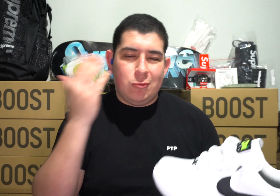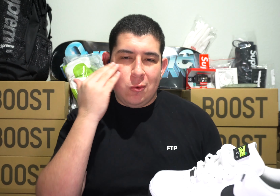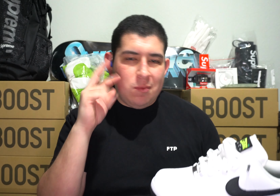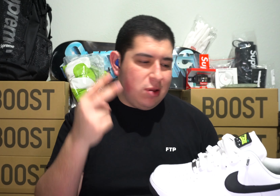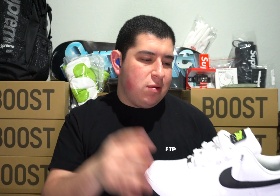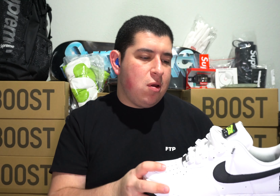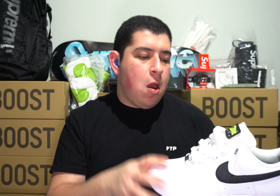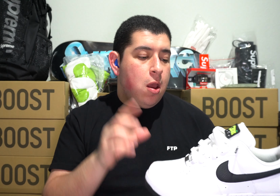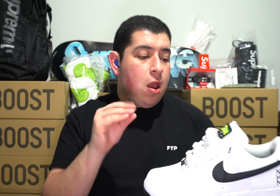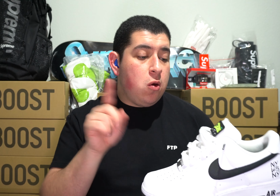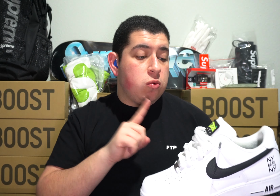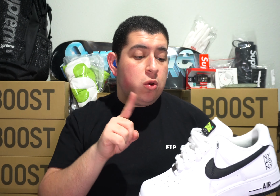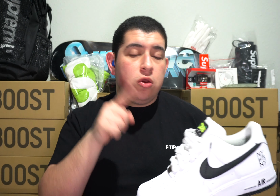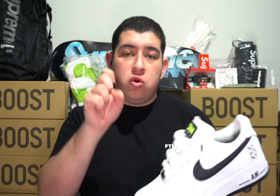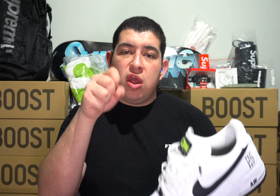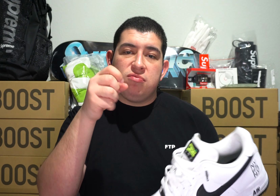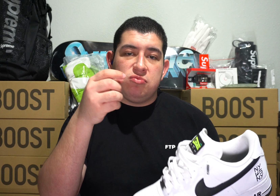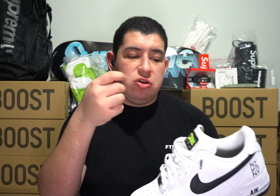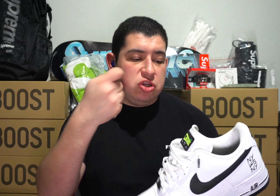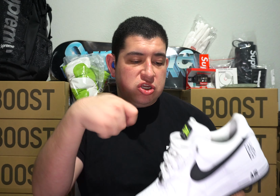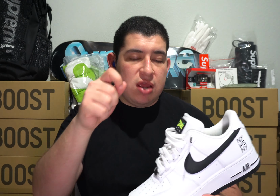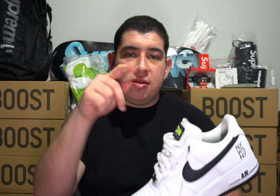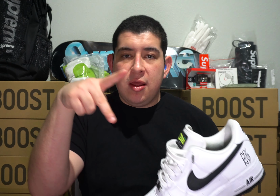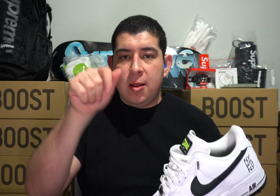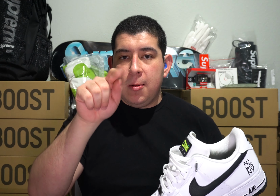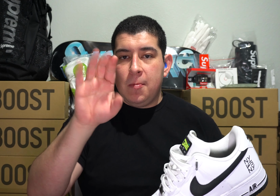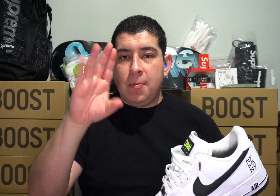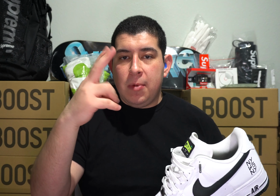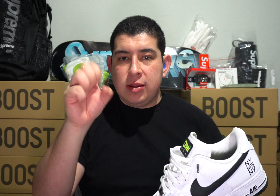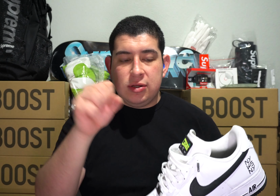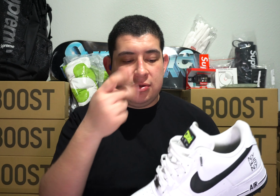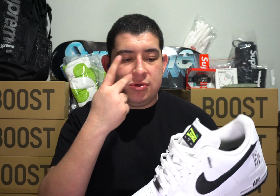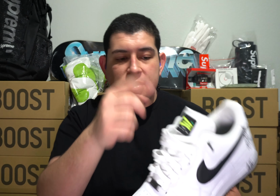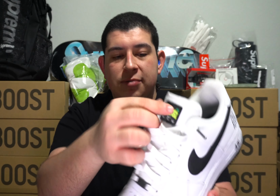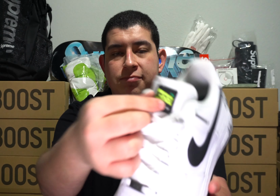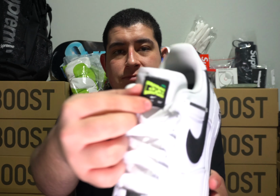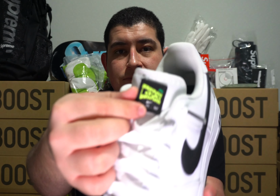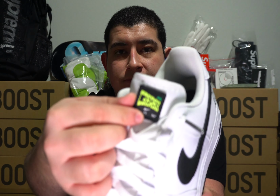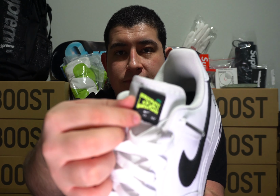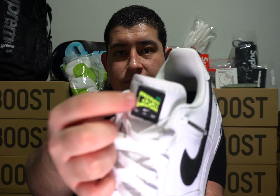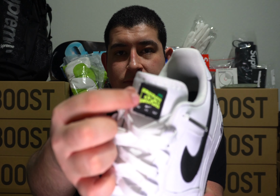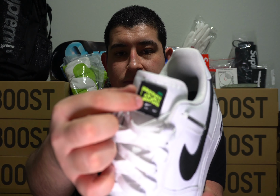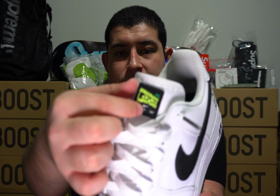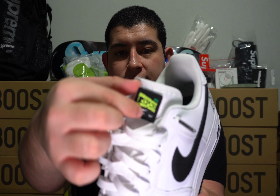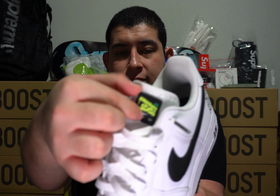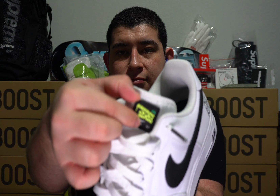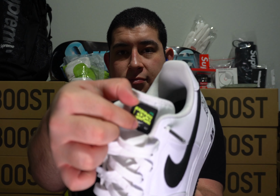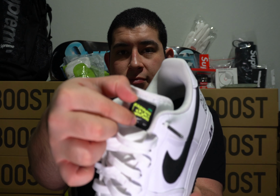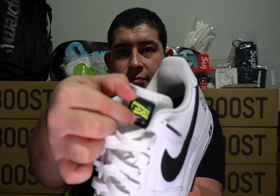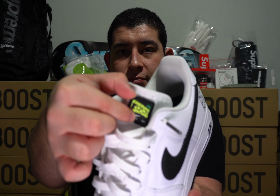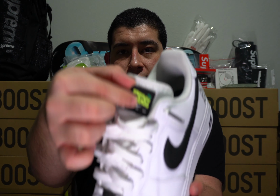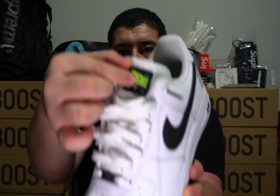Also it comes with patch like you can change it with other patches.